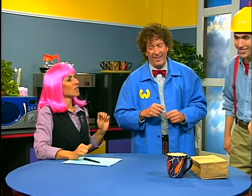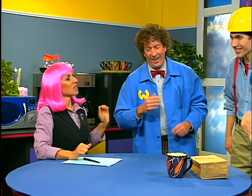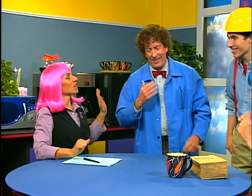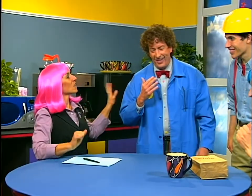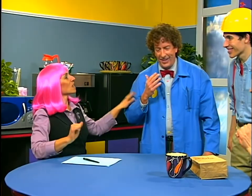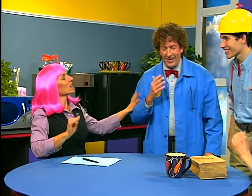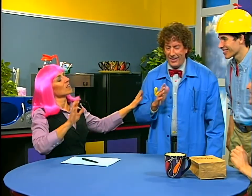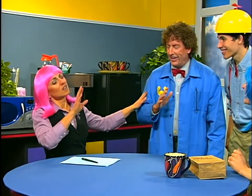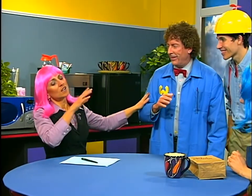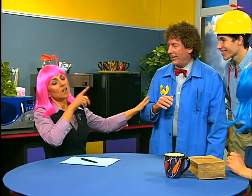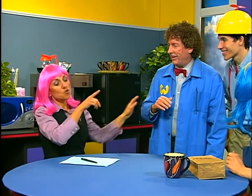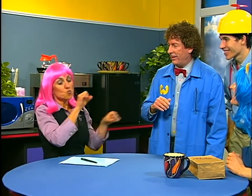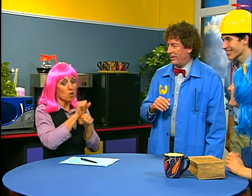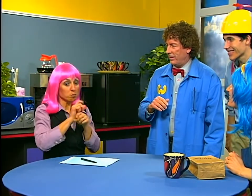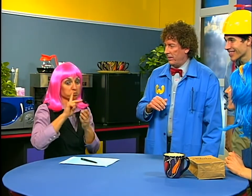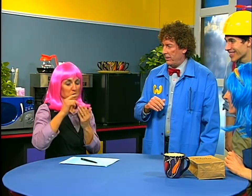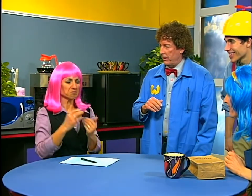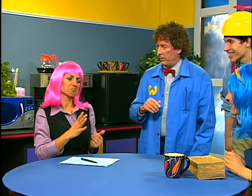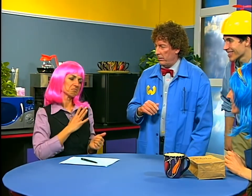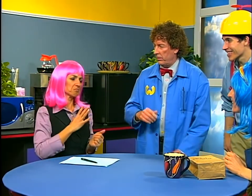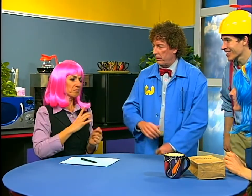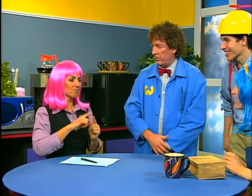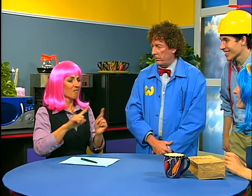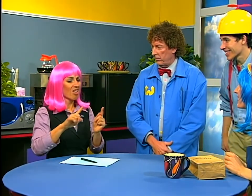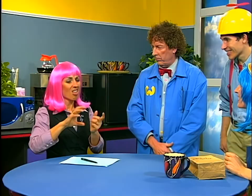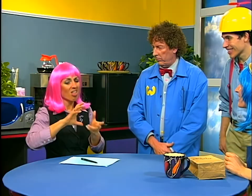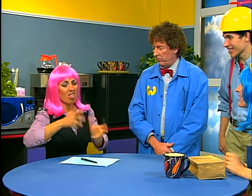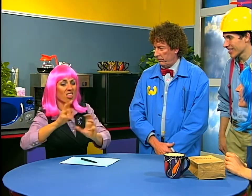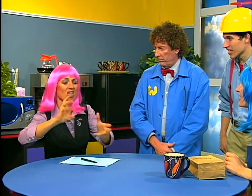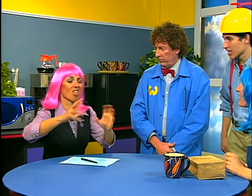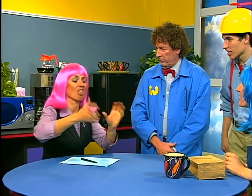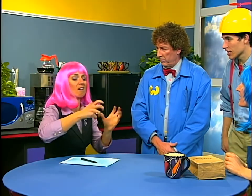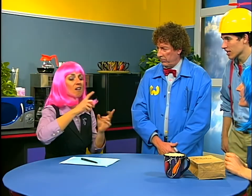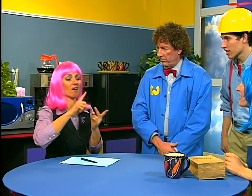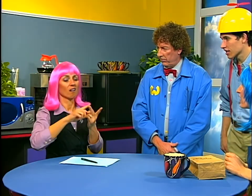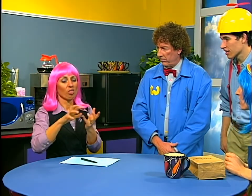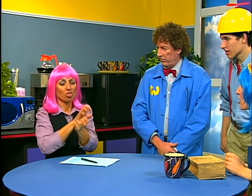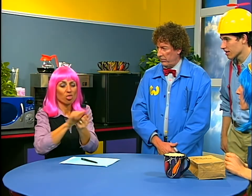OH, HI. THERE'S SOMETHING VERY STRANGE GOING ON WITH THIS FAUCET.